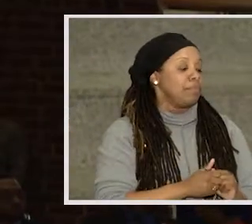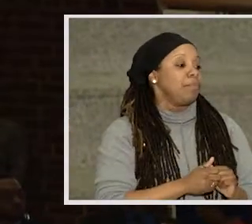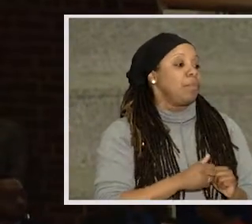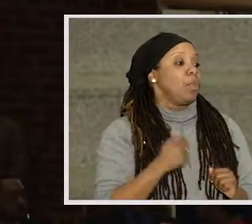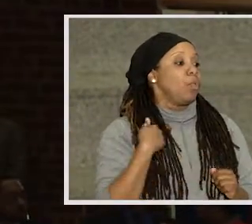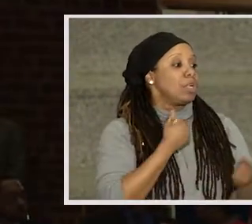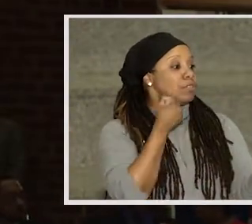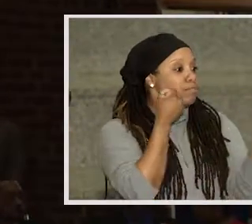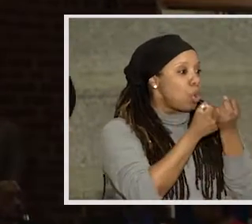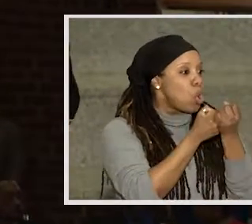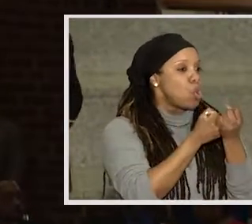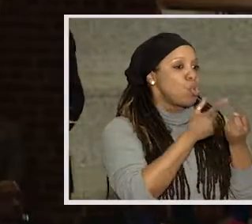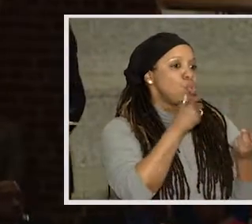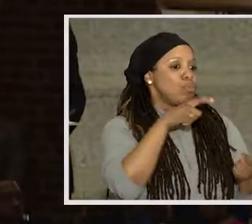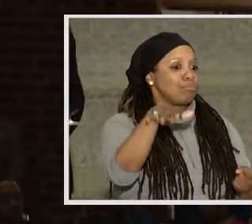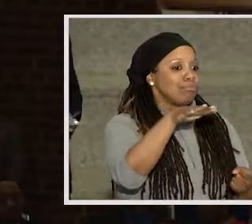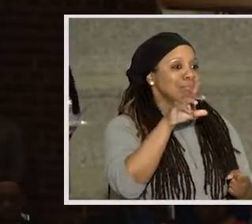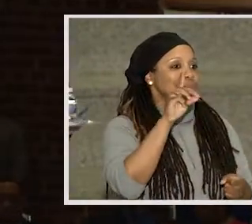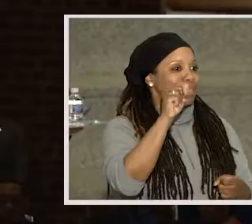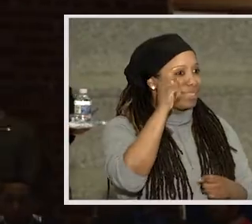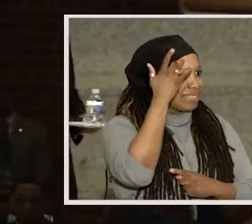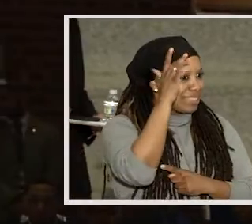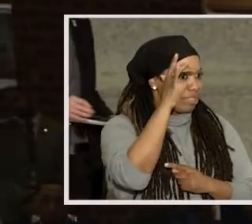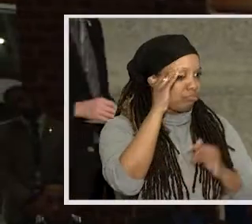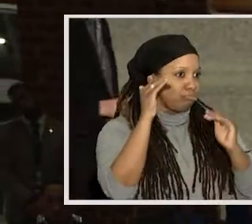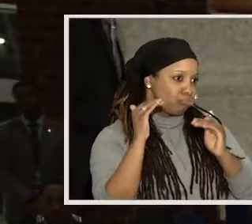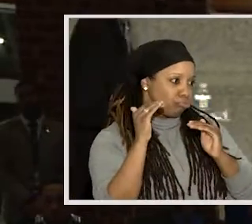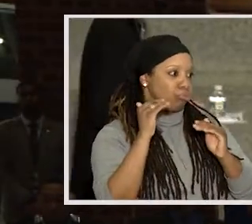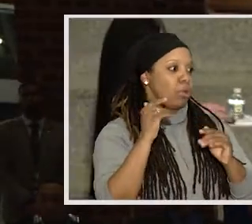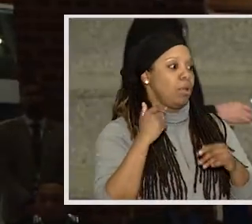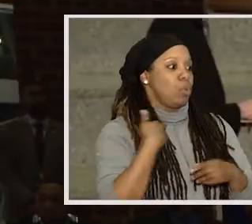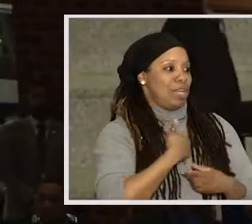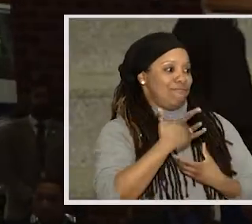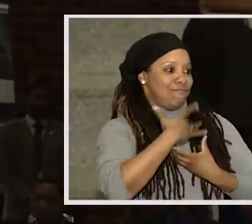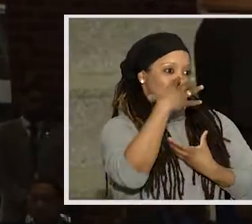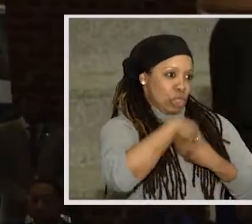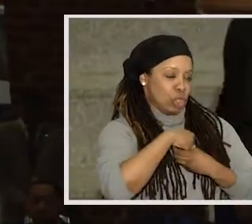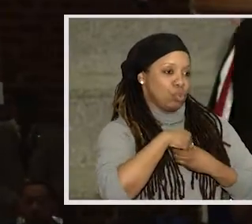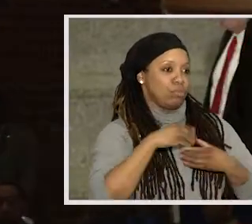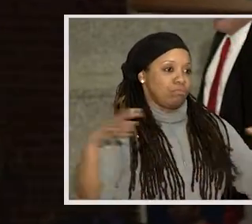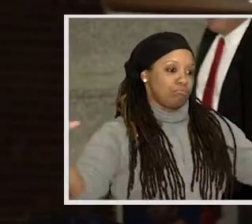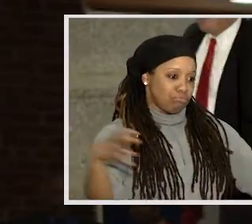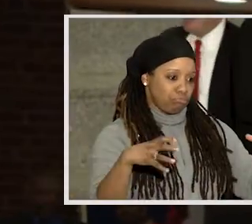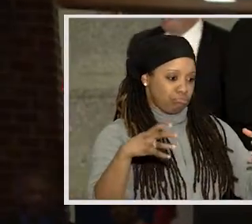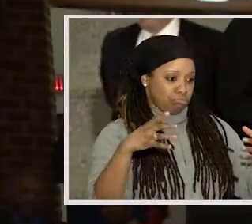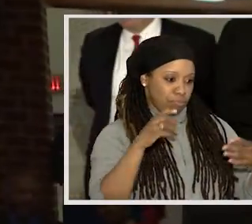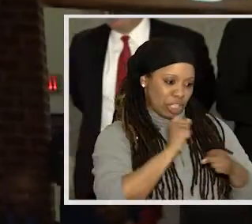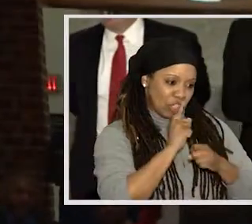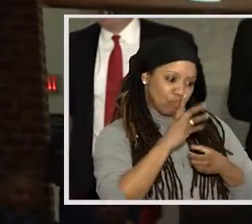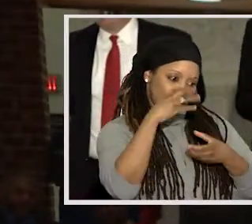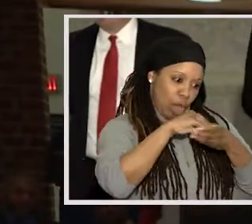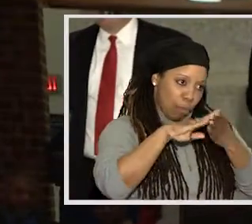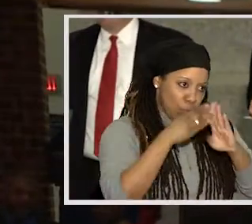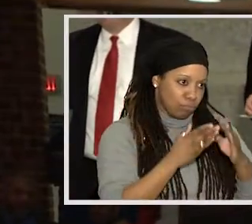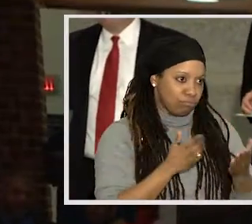THEY CAN CONTINUE TO HAVE LIVES IN OUR COMMUNITY AND TO BE VITAL PARTS OF OUR COMMUNITY. WE WORK WITH THE OFFICE ON